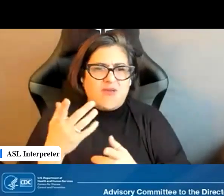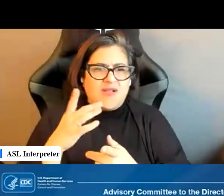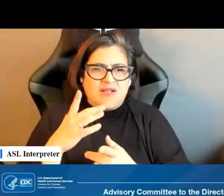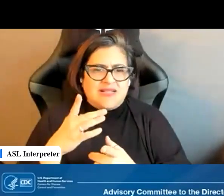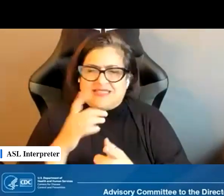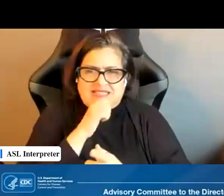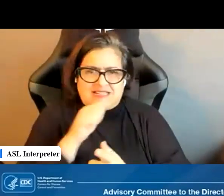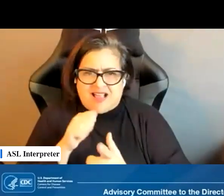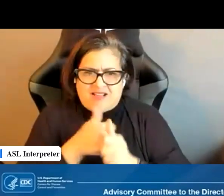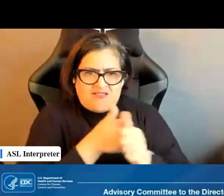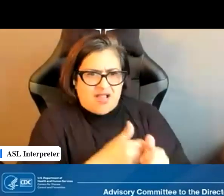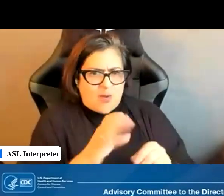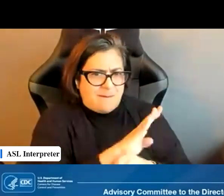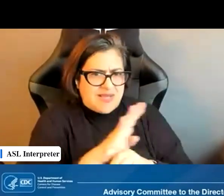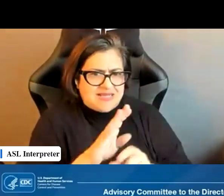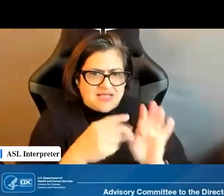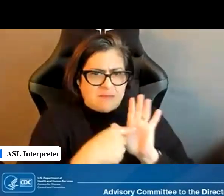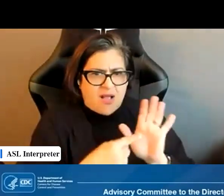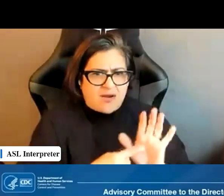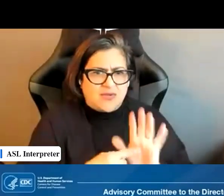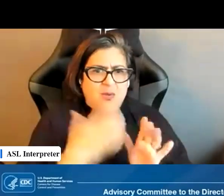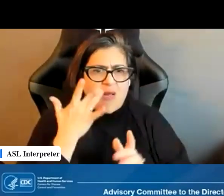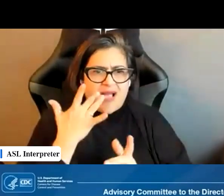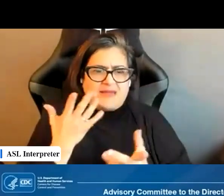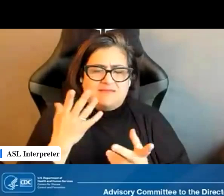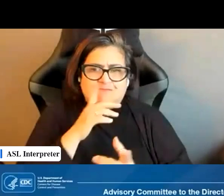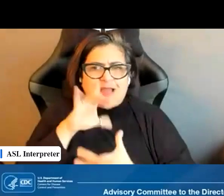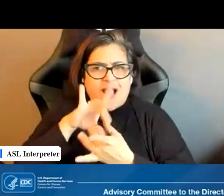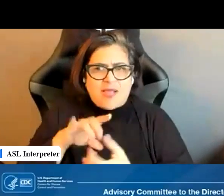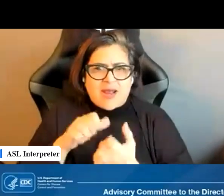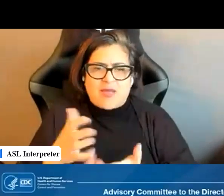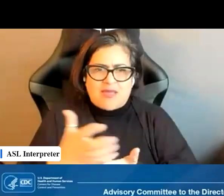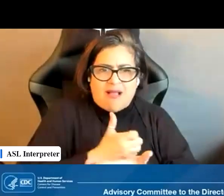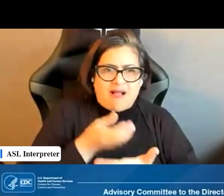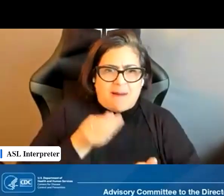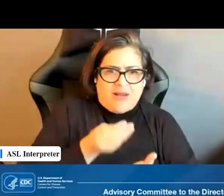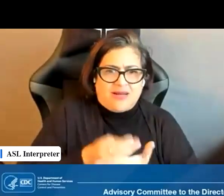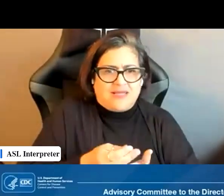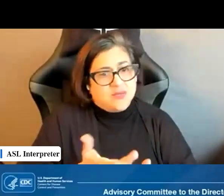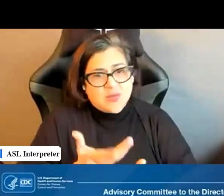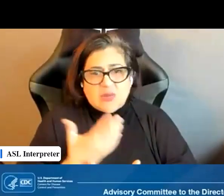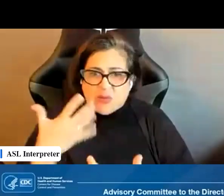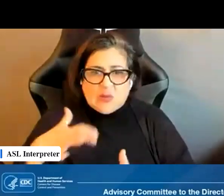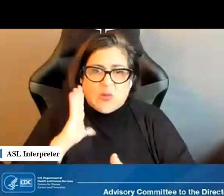So we need to -- it's going to be a, I think, a hard slog for the next while to try to take advantage of the things that Jill was talking about. Yeah.